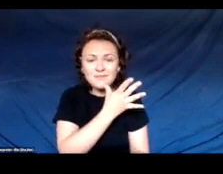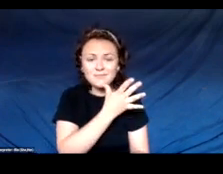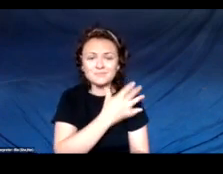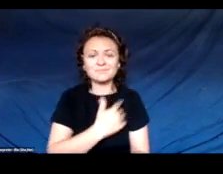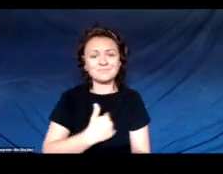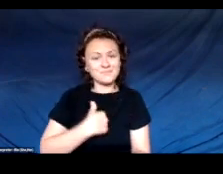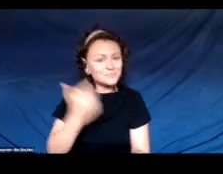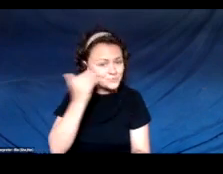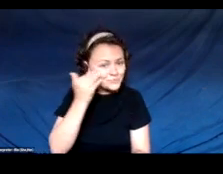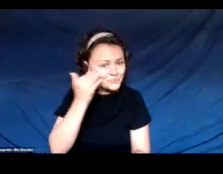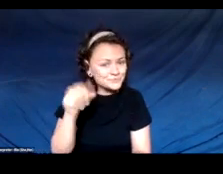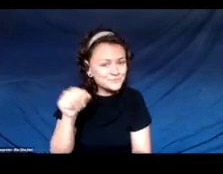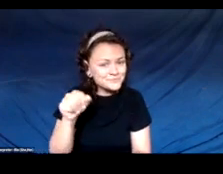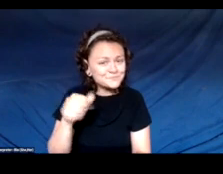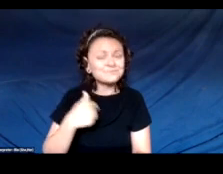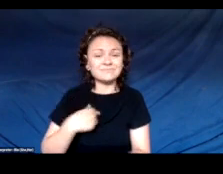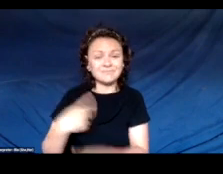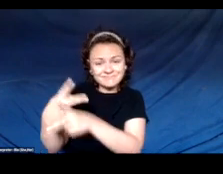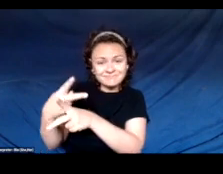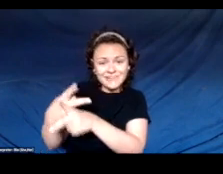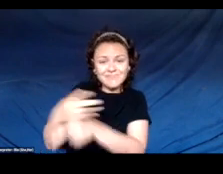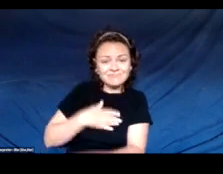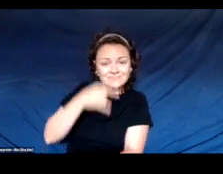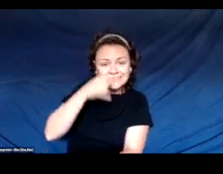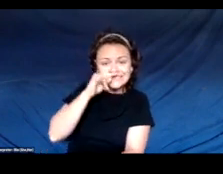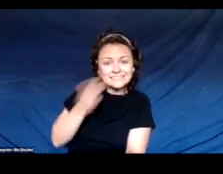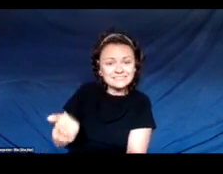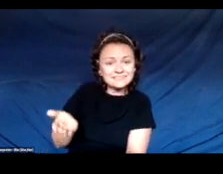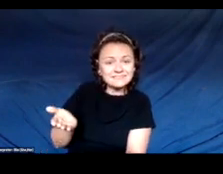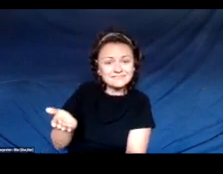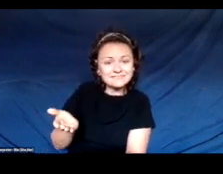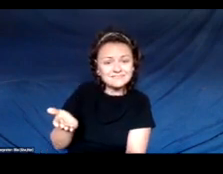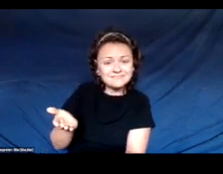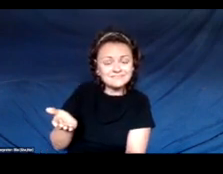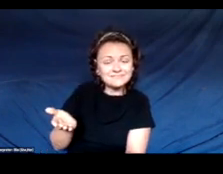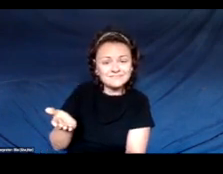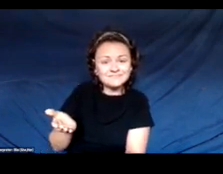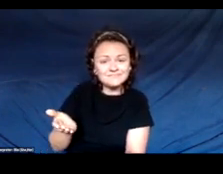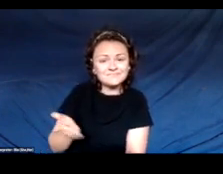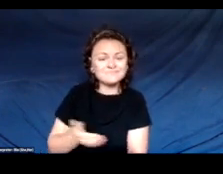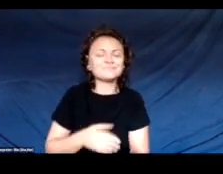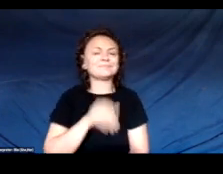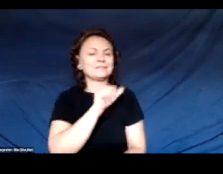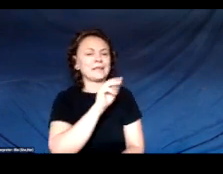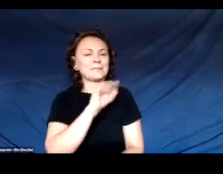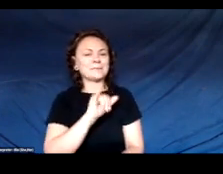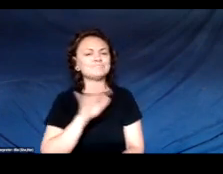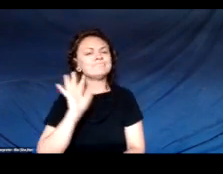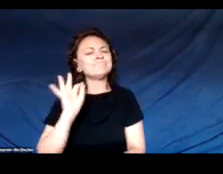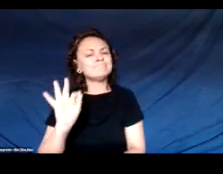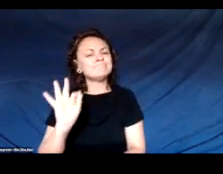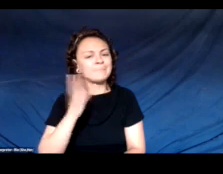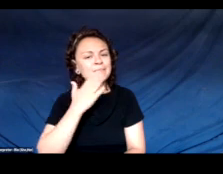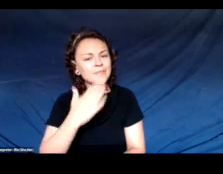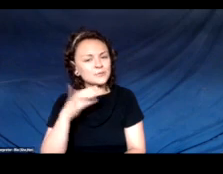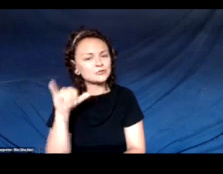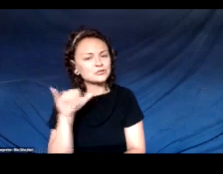I take care of my child. Thank you. Jenny, I think Yeah.